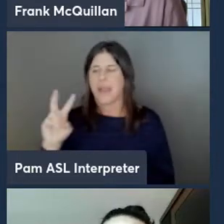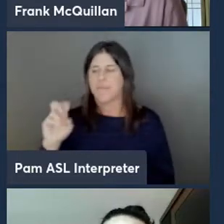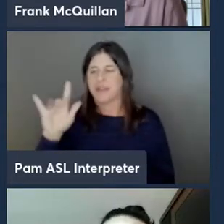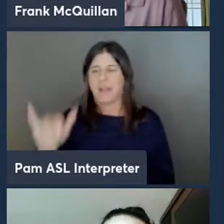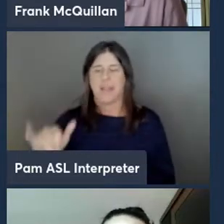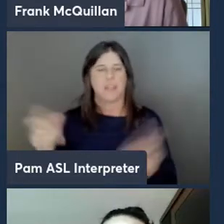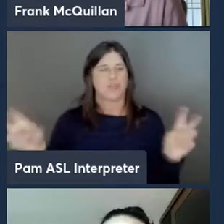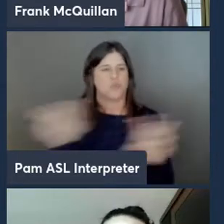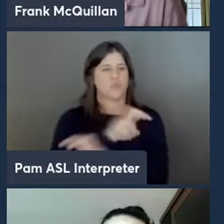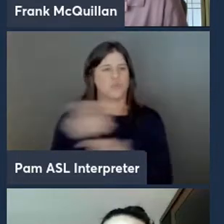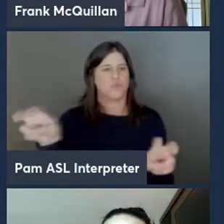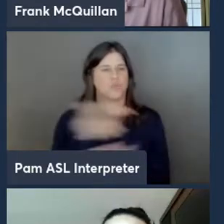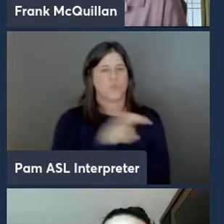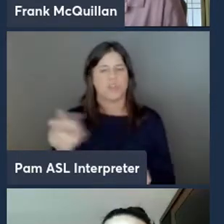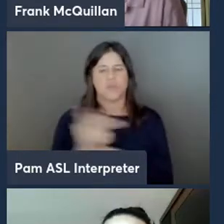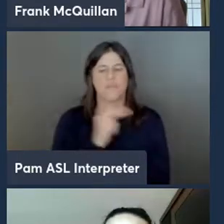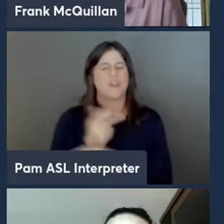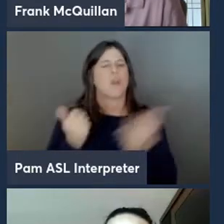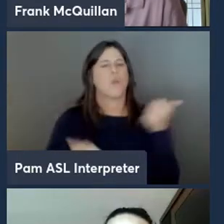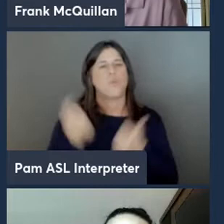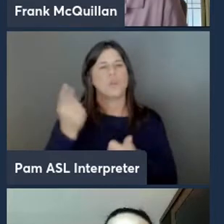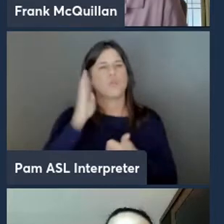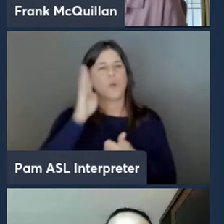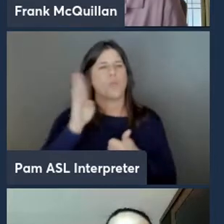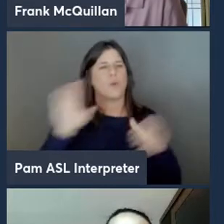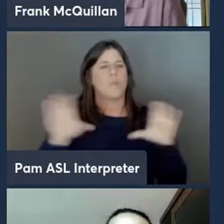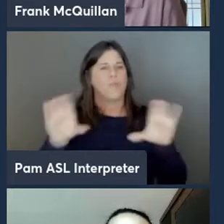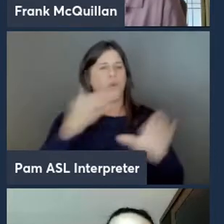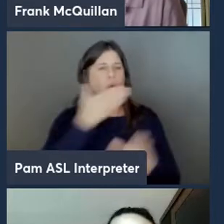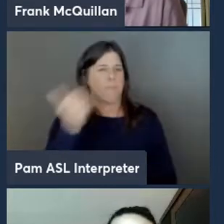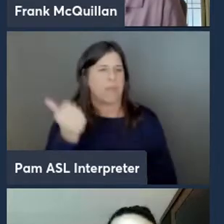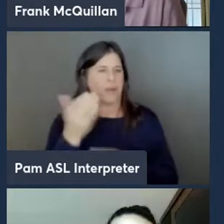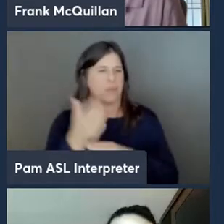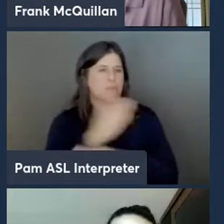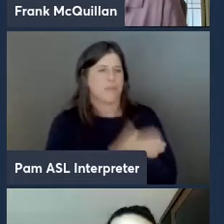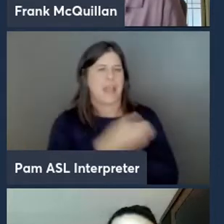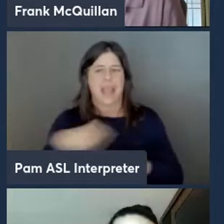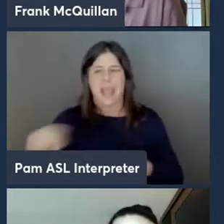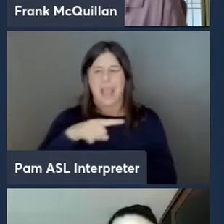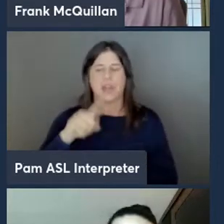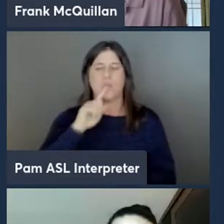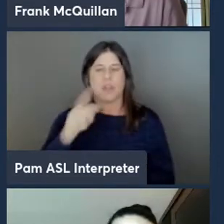and find out which one performs better and get those insights into your business metrics